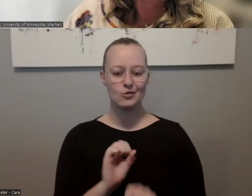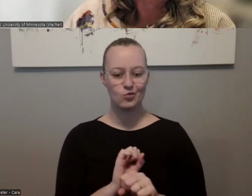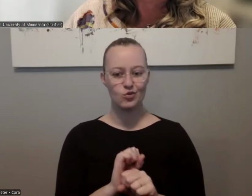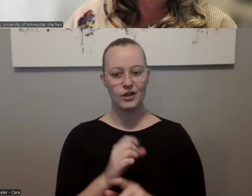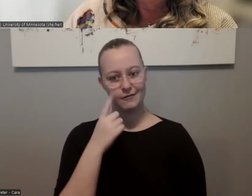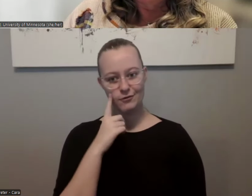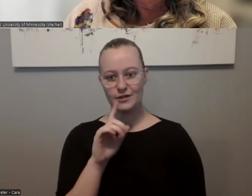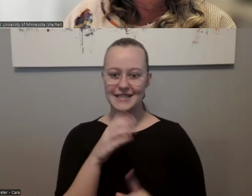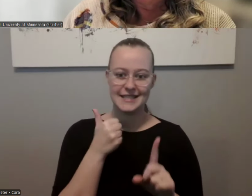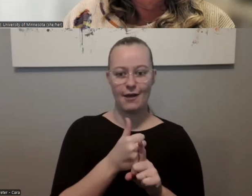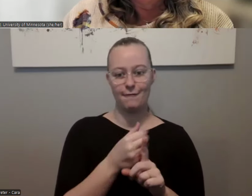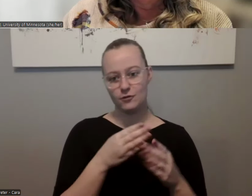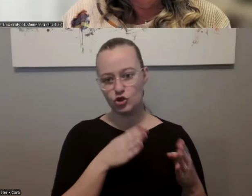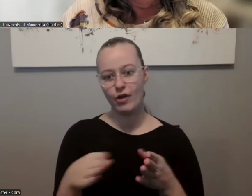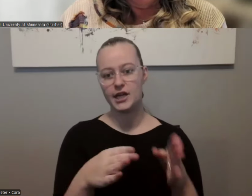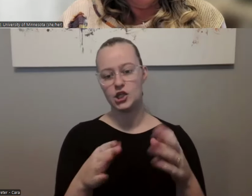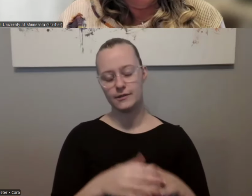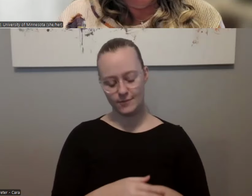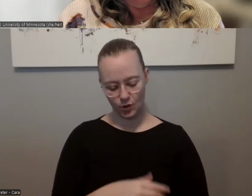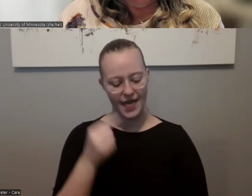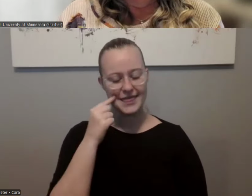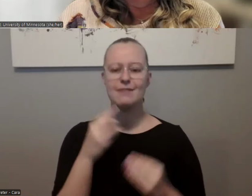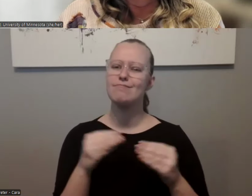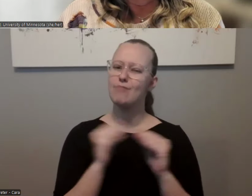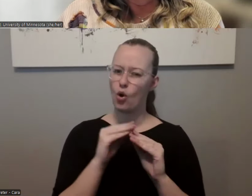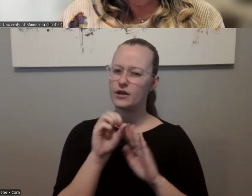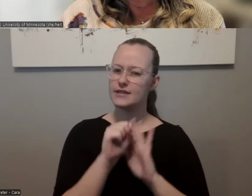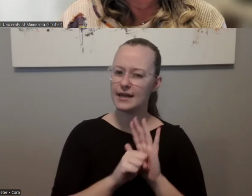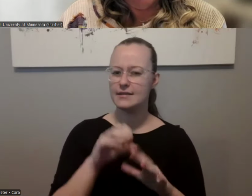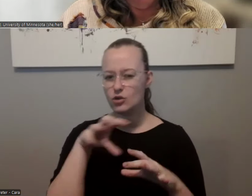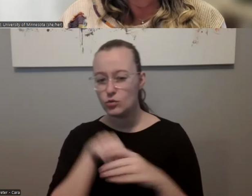for self direction. So, I think the more we can get states using